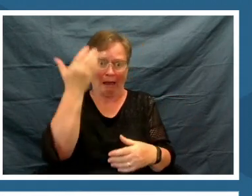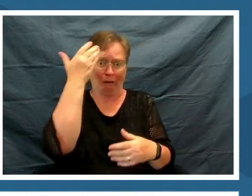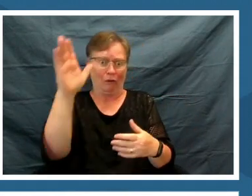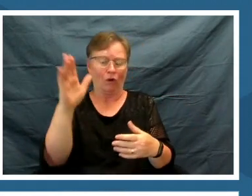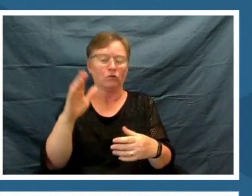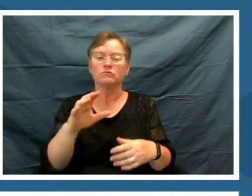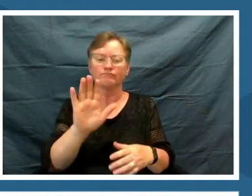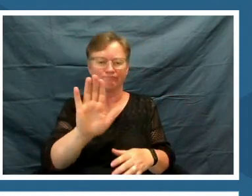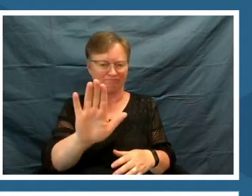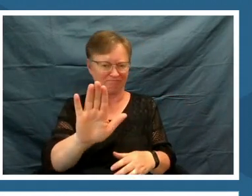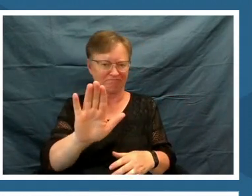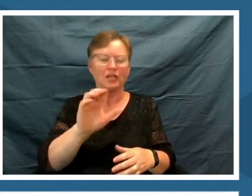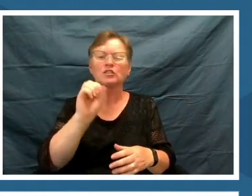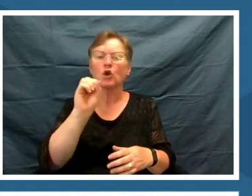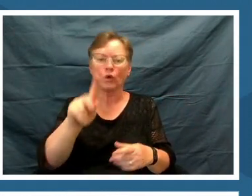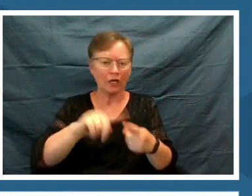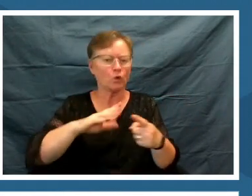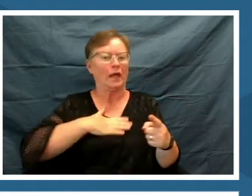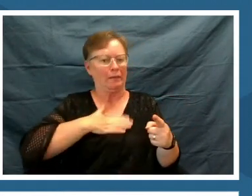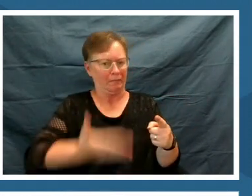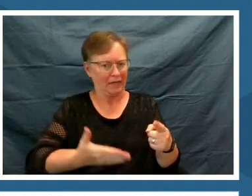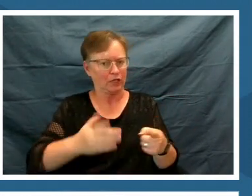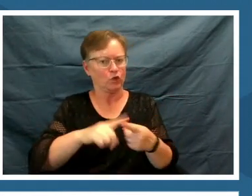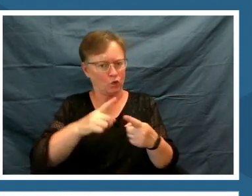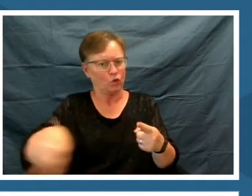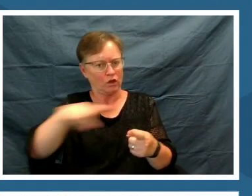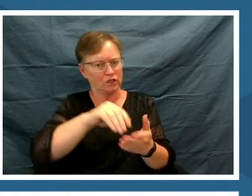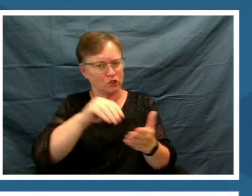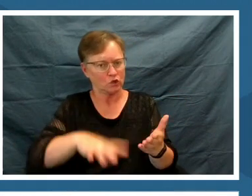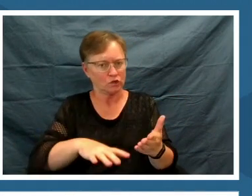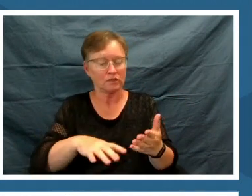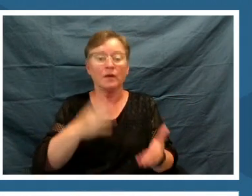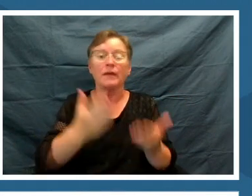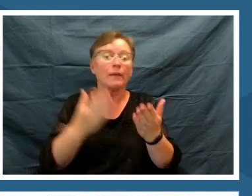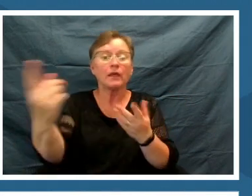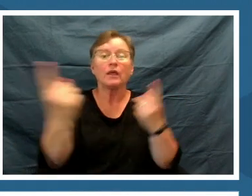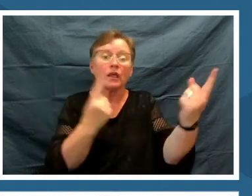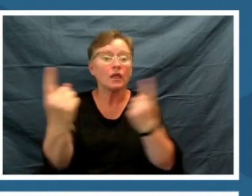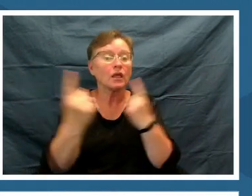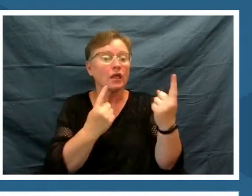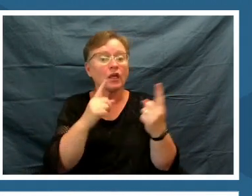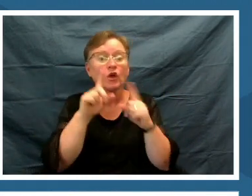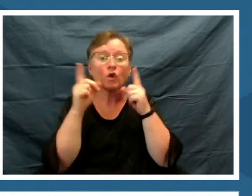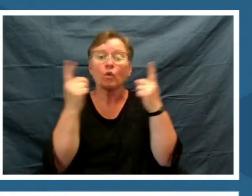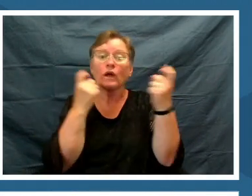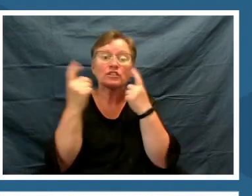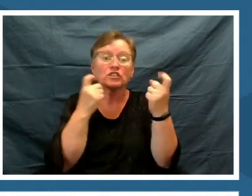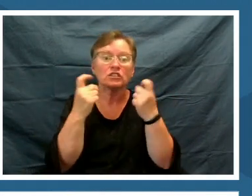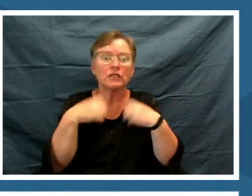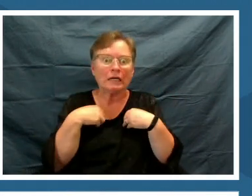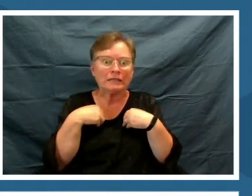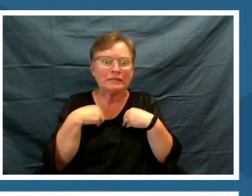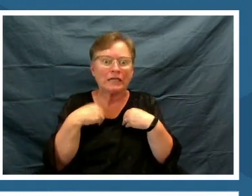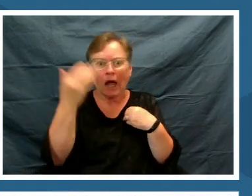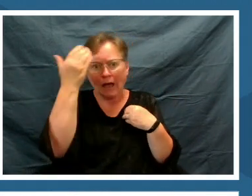come to you with questions like that you do not know the answer for and that is a